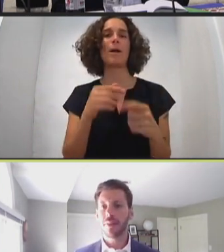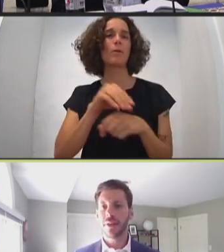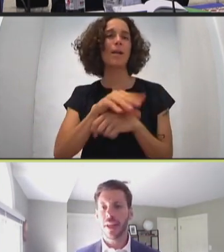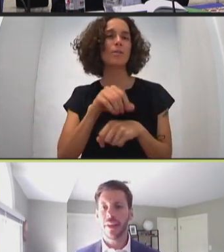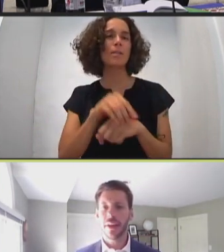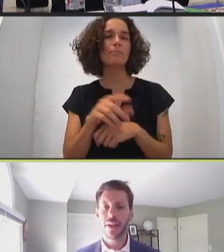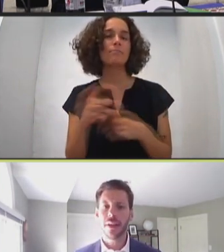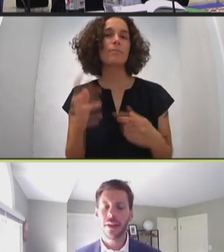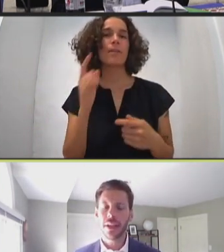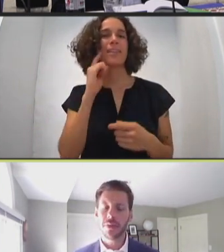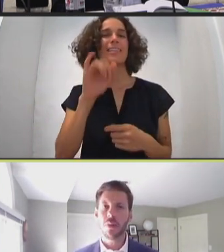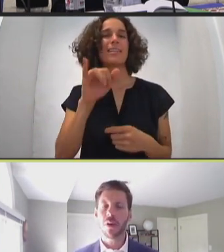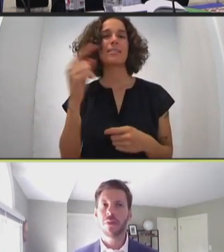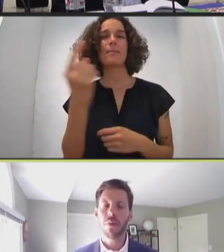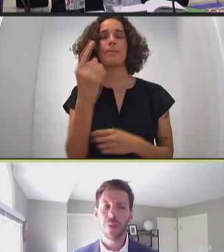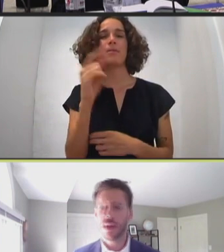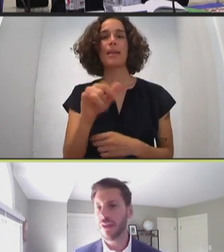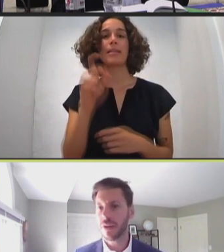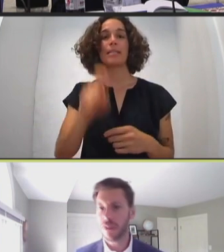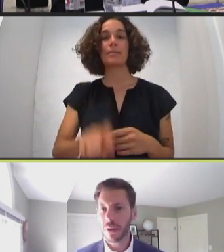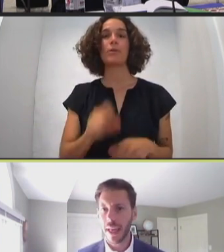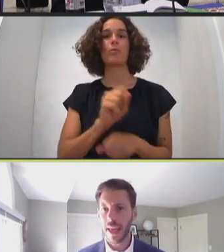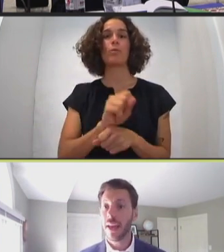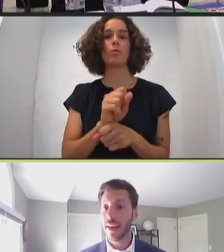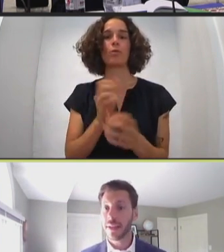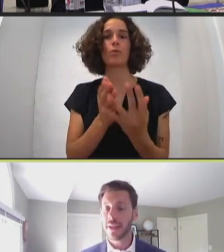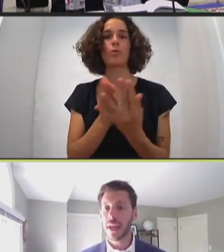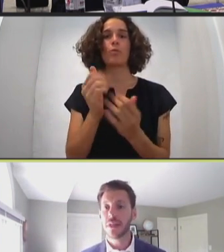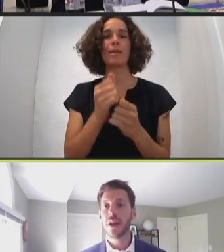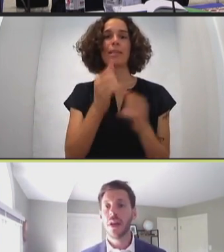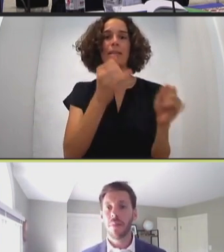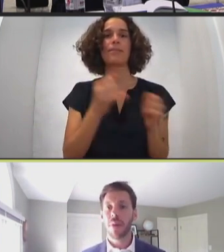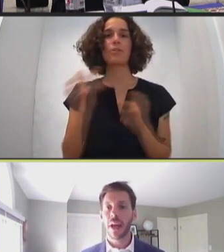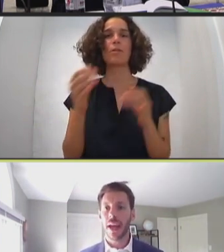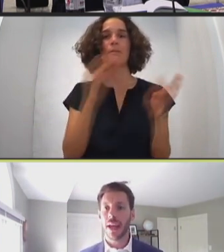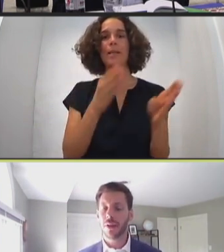something that needs to be worked through with an individual plan at this stage. But I don't